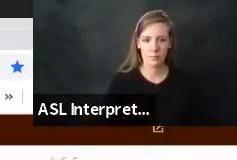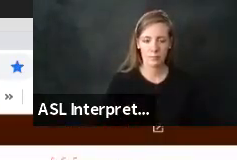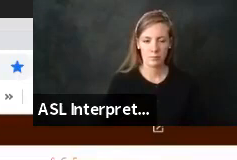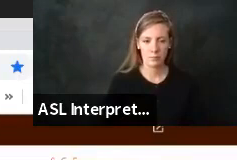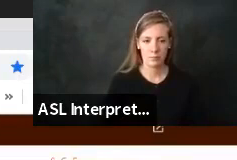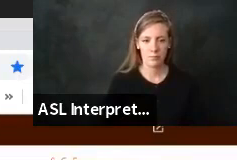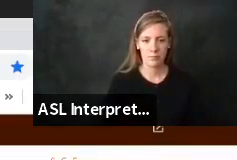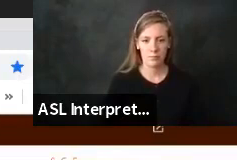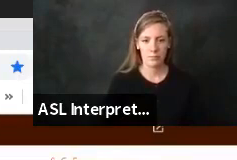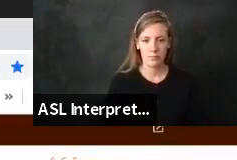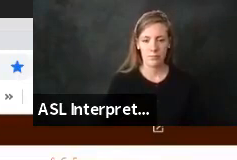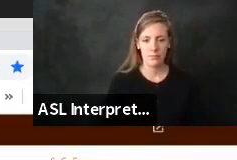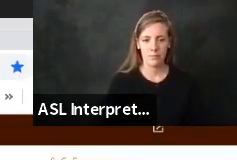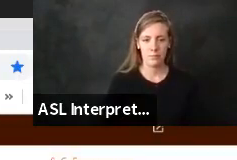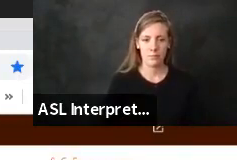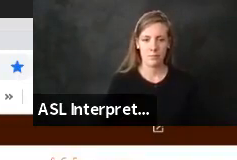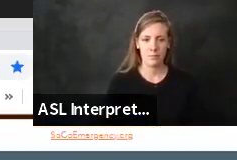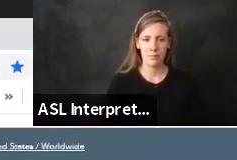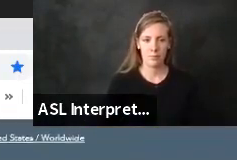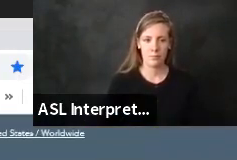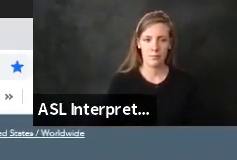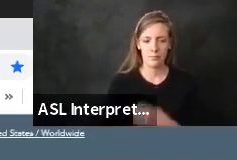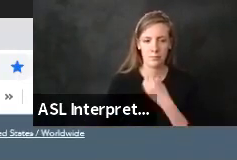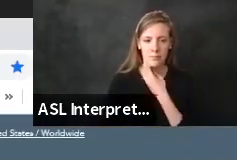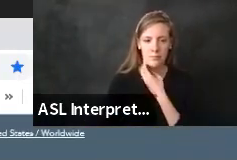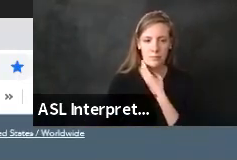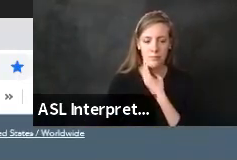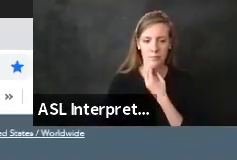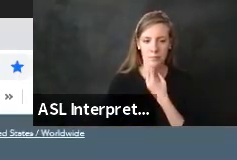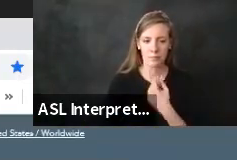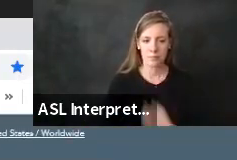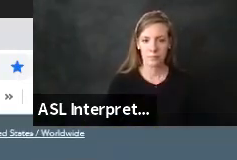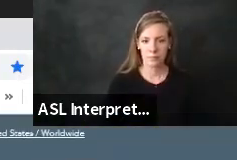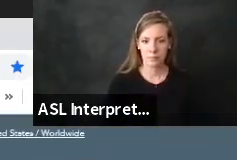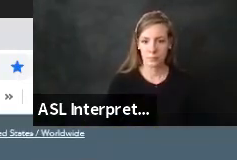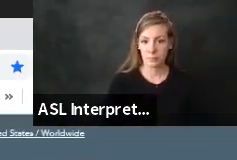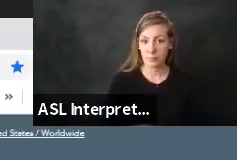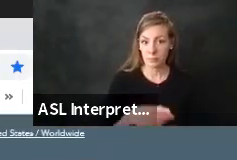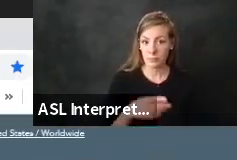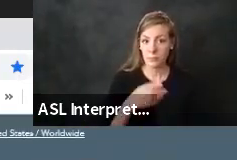Looking at the landing page of the Cases dashboard, you'll see these boxes up at